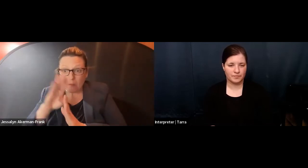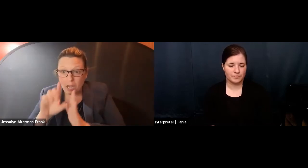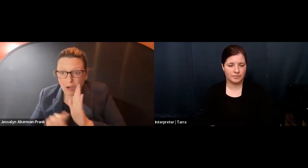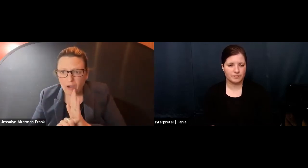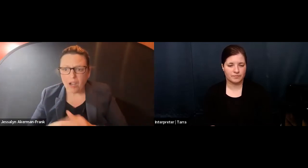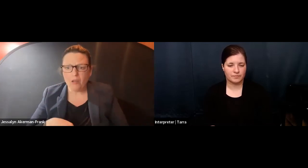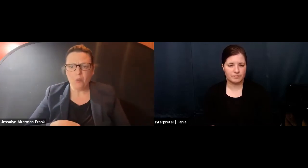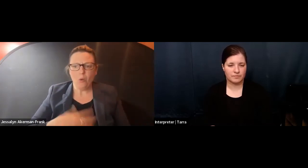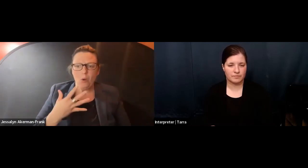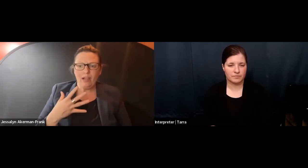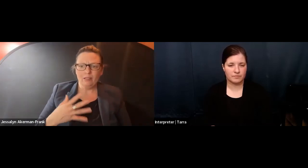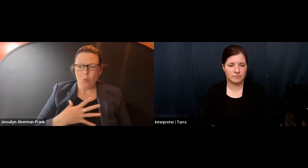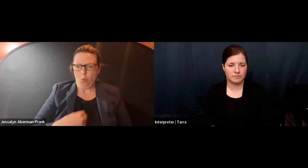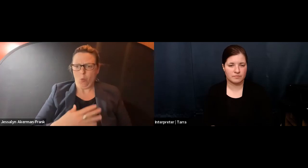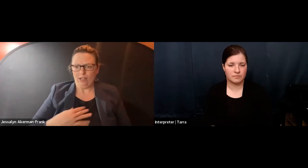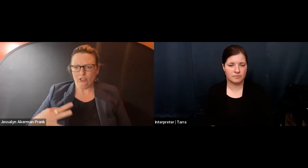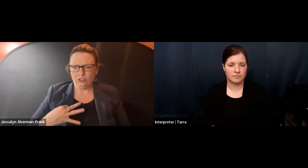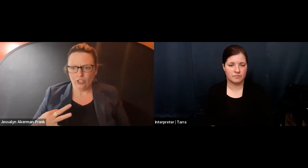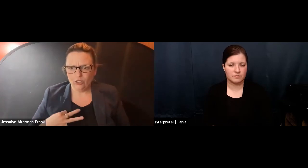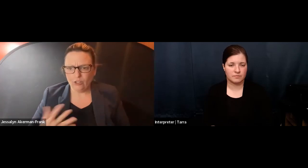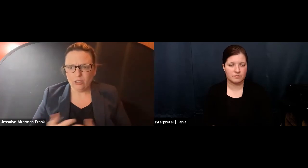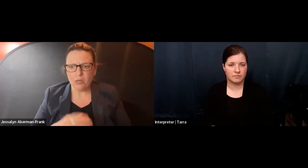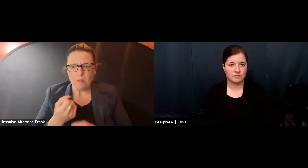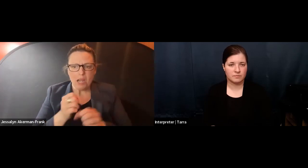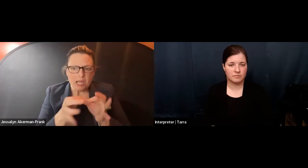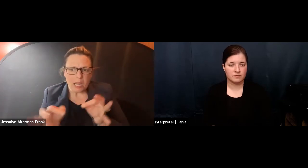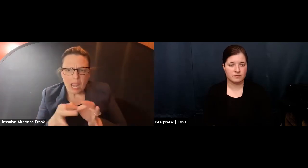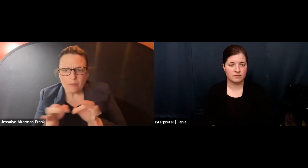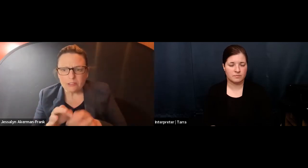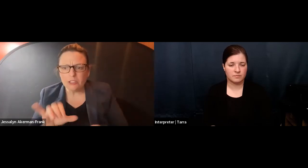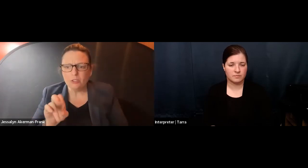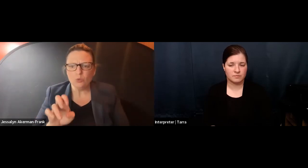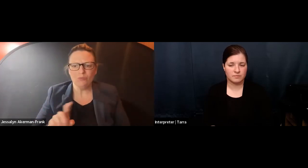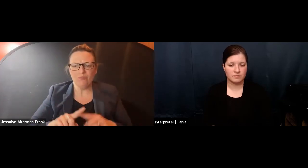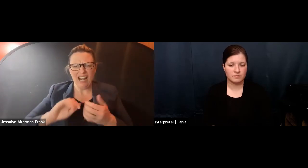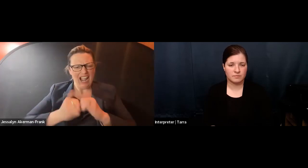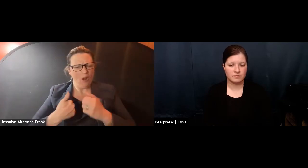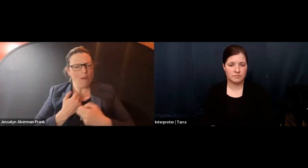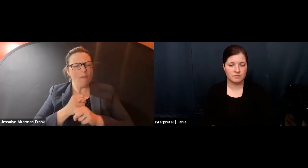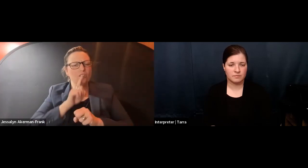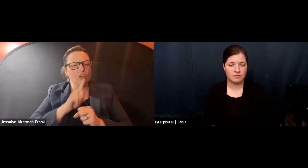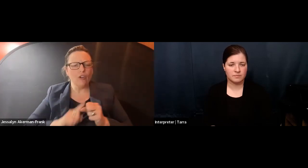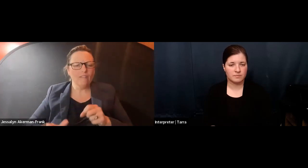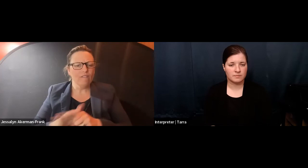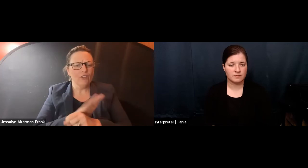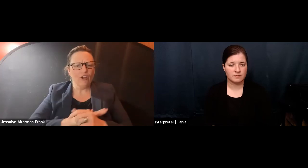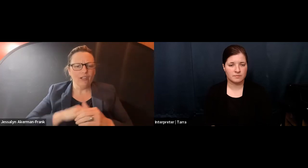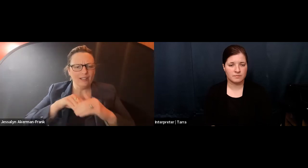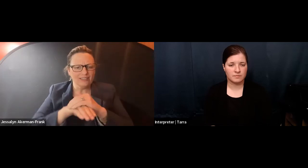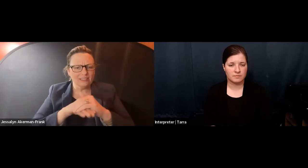Another person has asked, making ASL music videos, I'm an artist, I want to provide access to a DeafBlind -- to our DeafBlind folks. How do I provide full access with music videos?